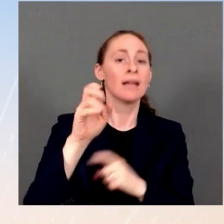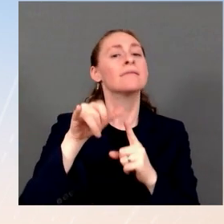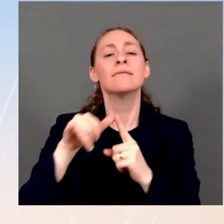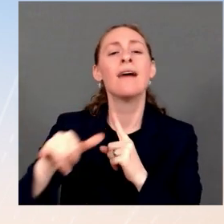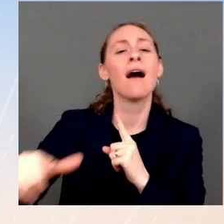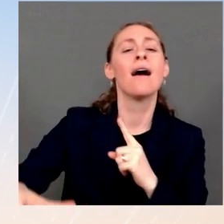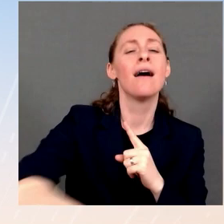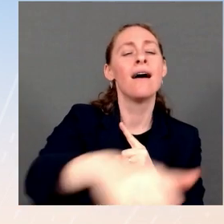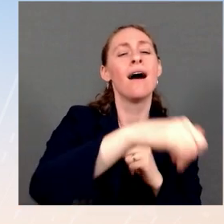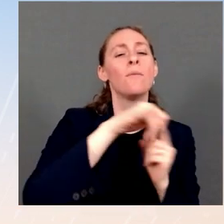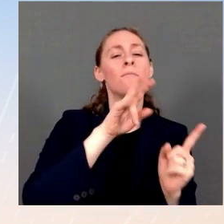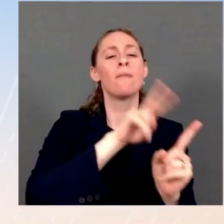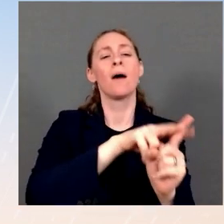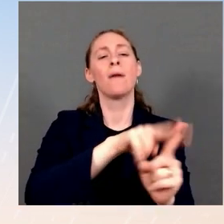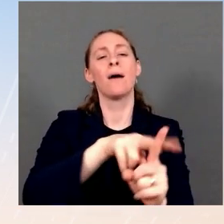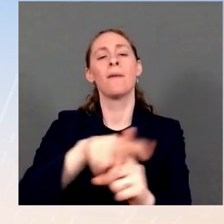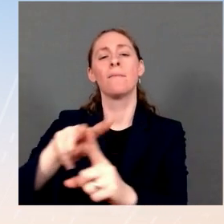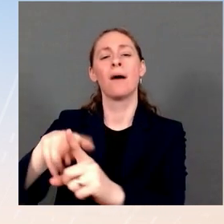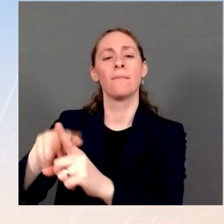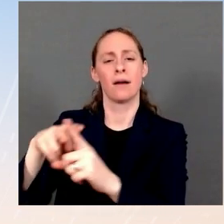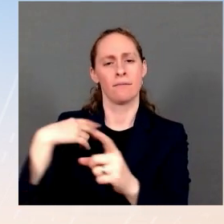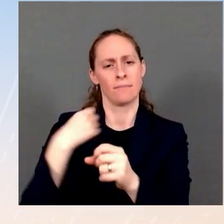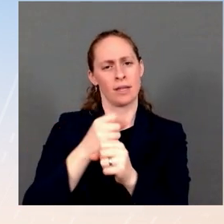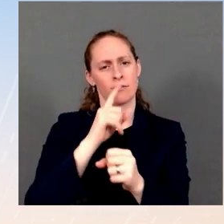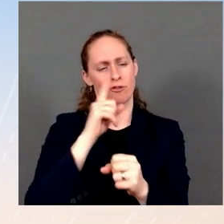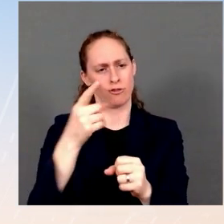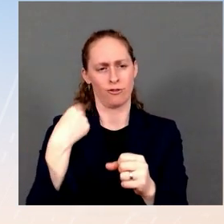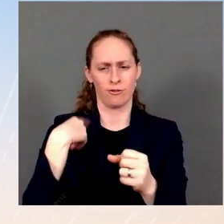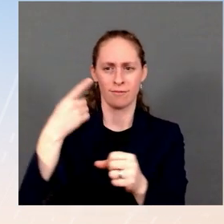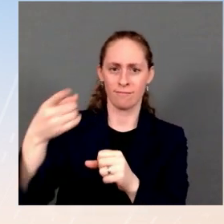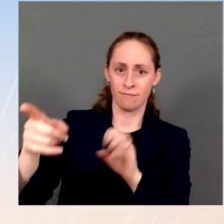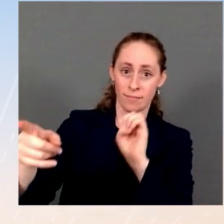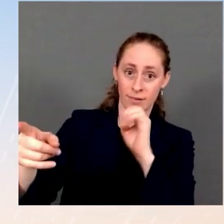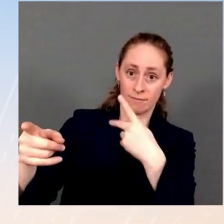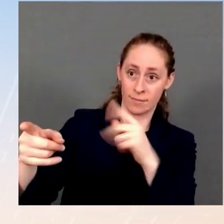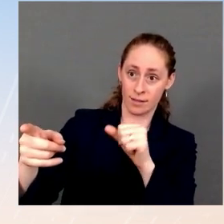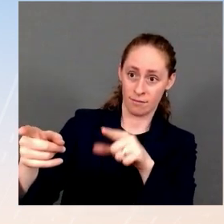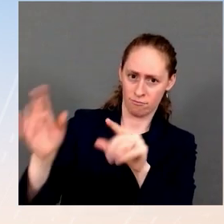And just to speak to the EPA process: On day one, the first day of this administration,